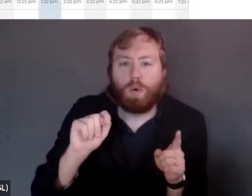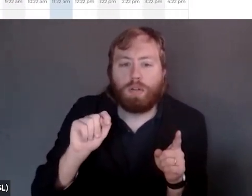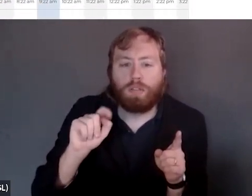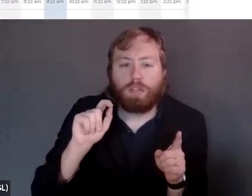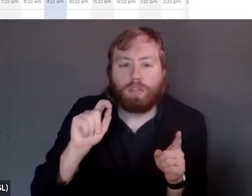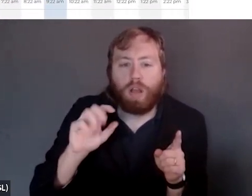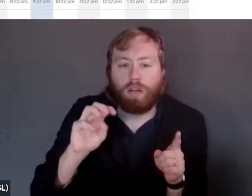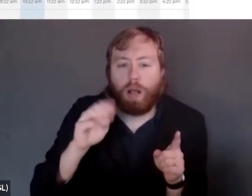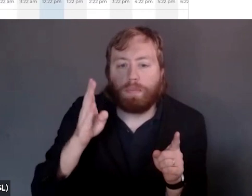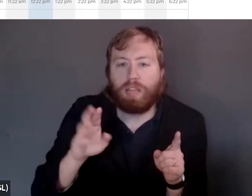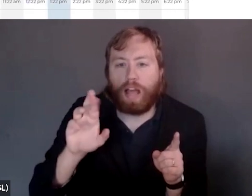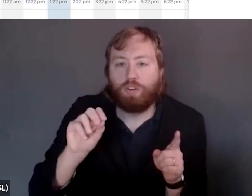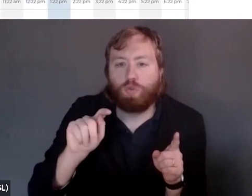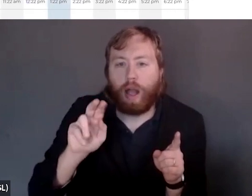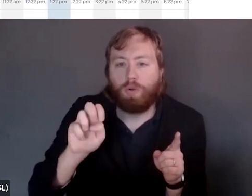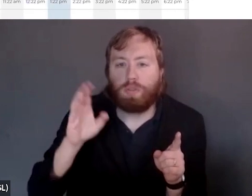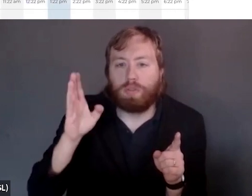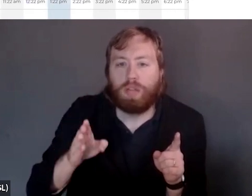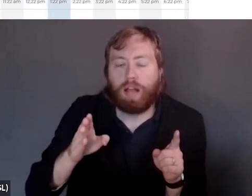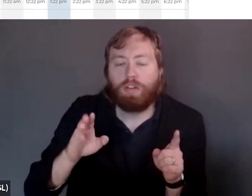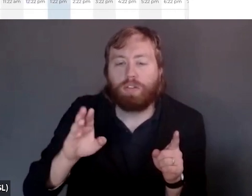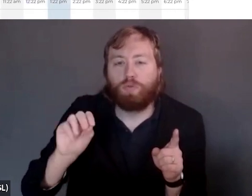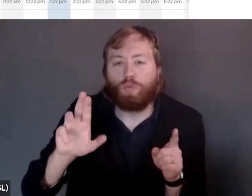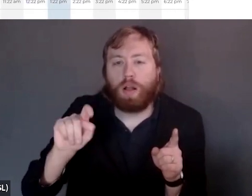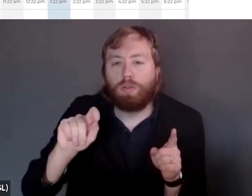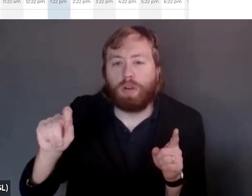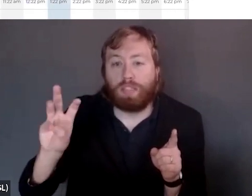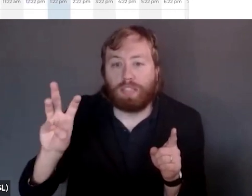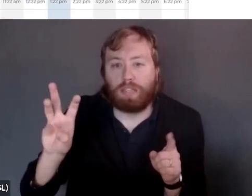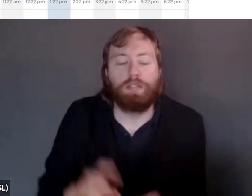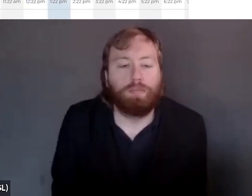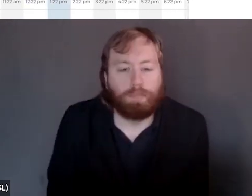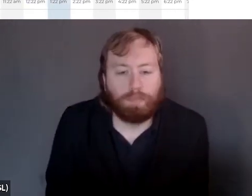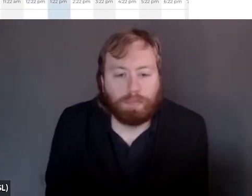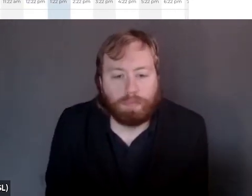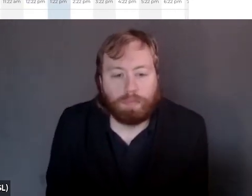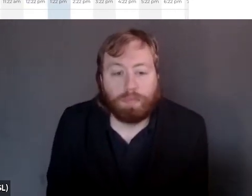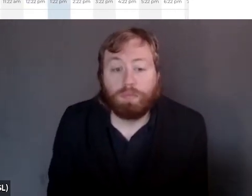It's got a bunch of columns, a bunch of rows. I'm going to open up my screen reader.